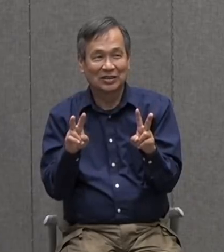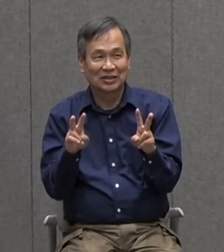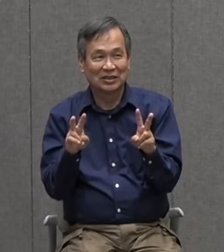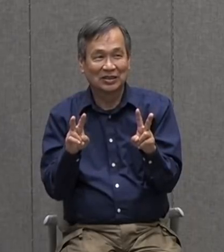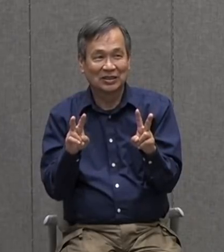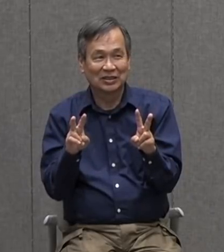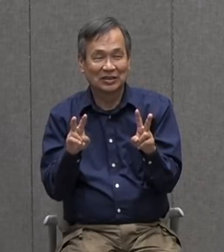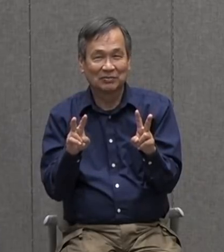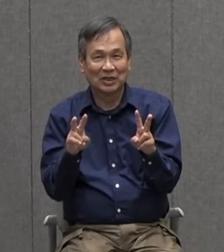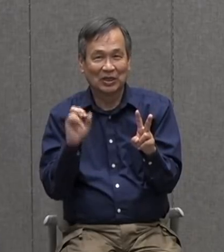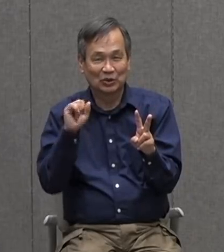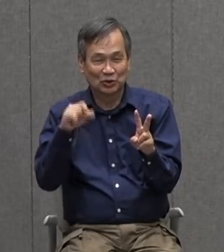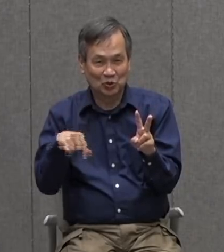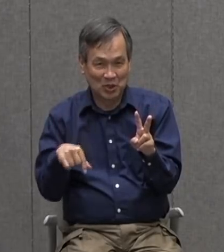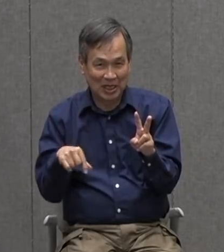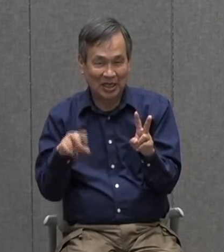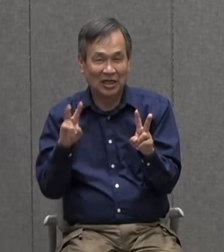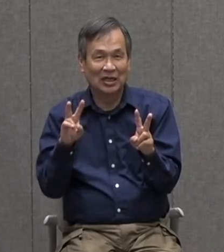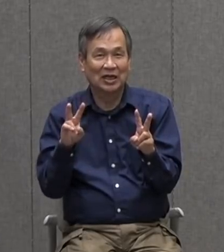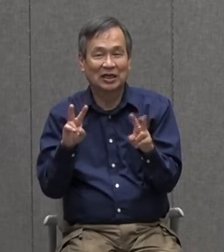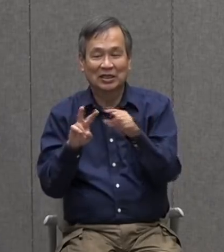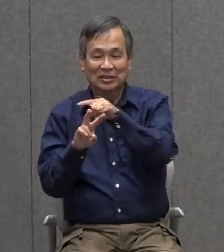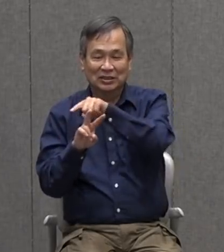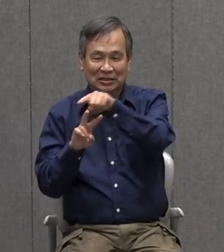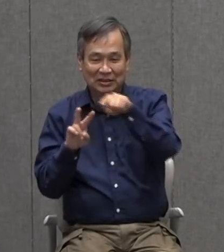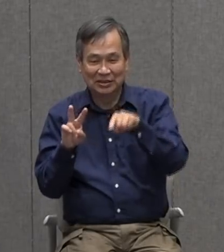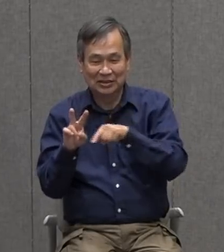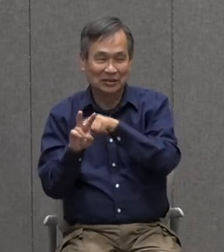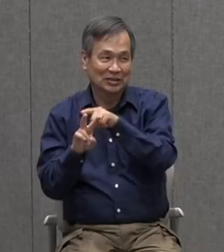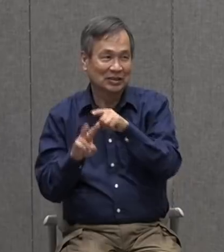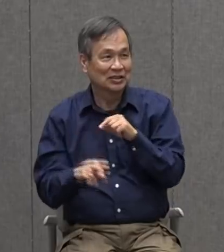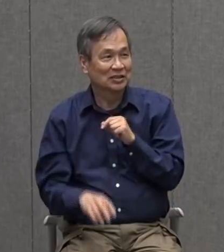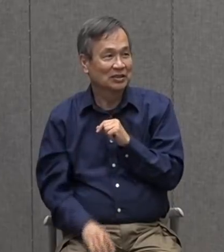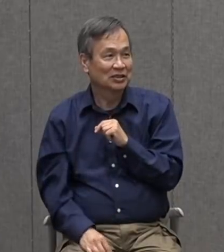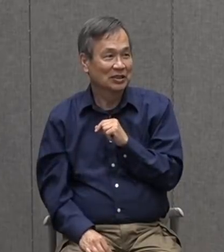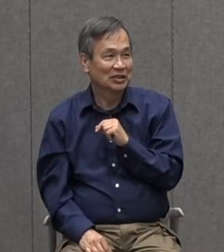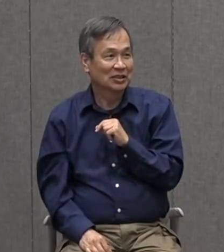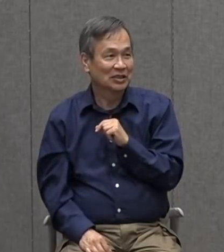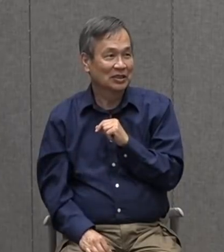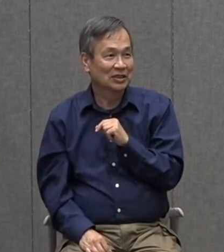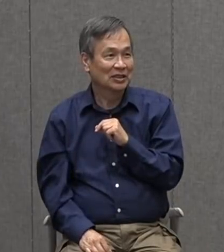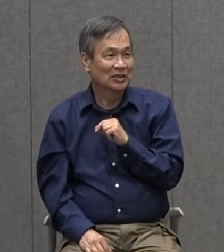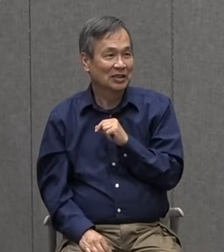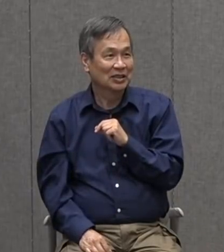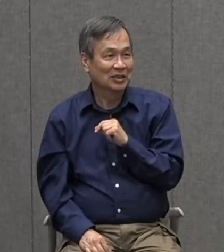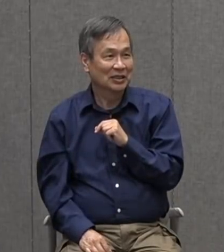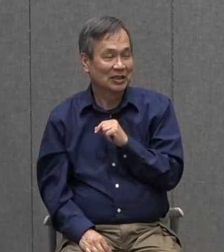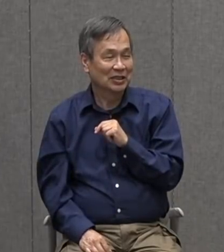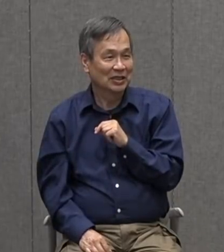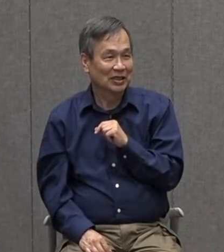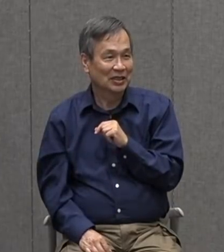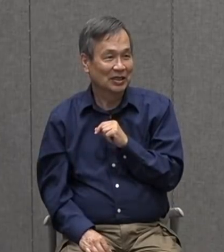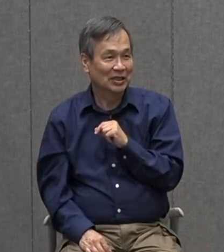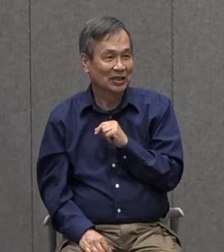because it's a number multiplied by itself, the two times two, right? So I can only add two.